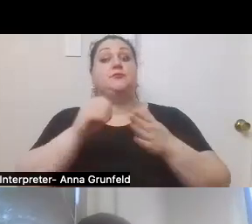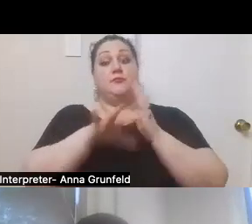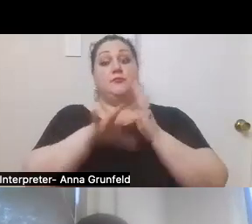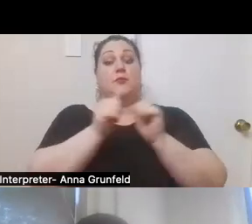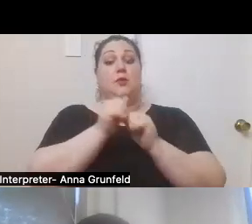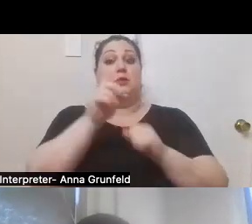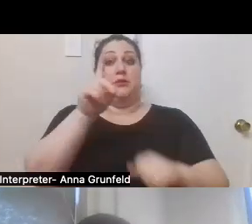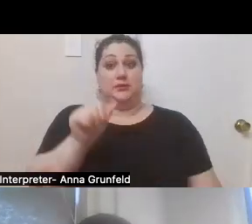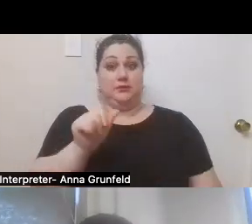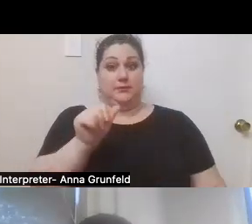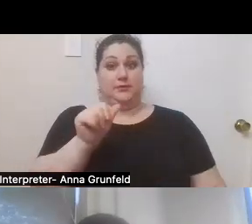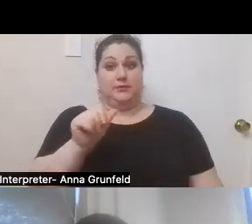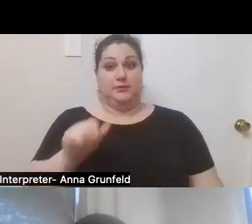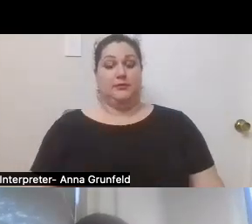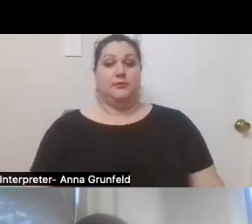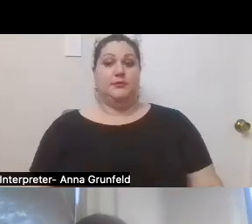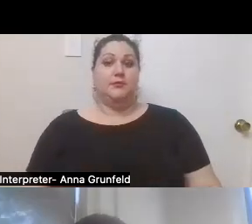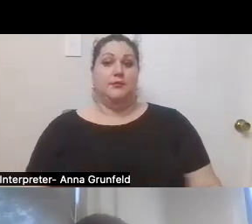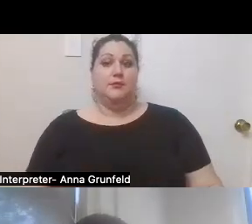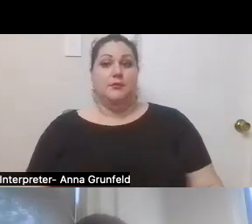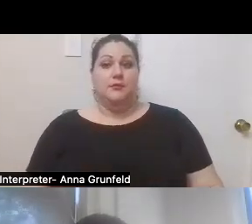Again, it's not just the physical, but it's also,